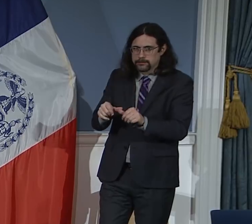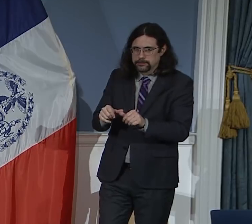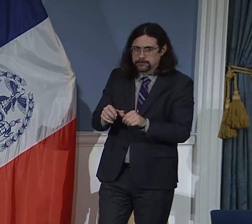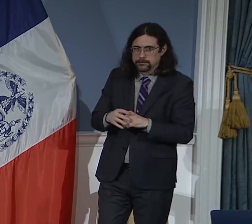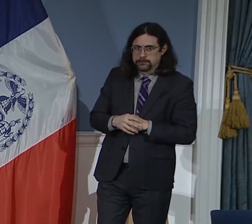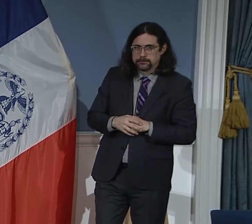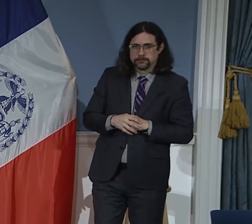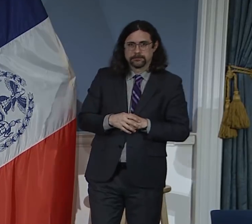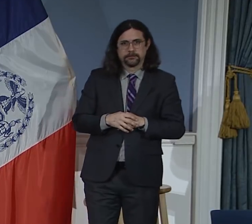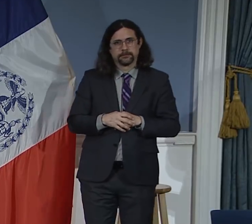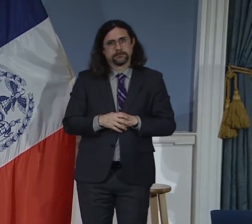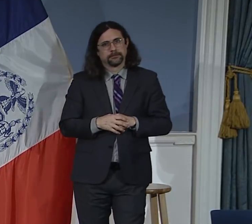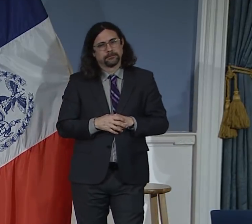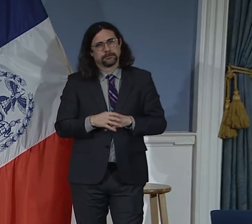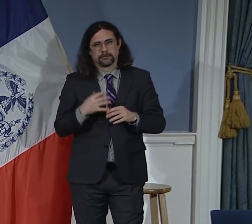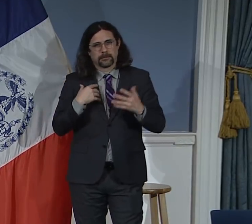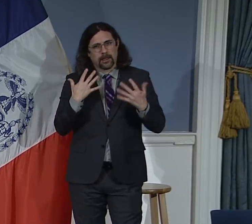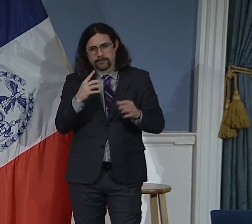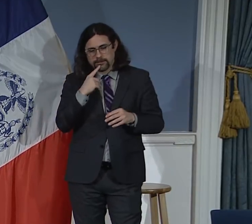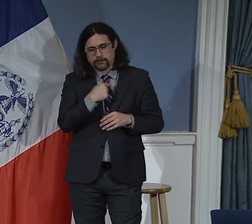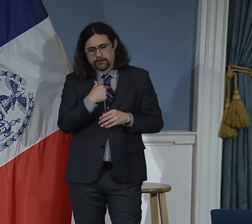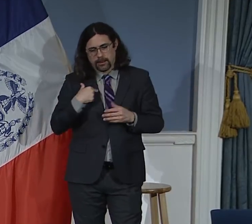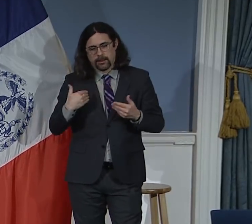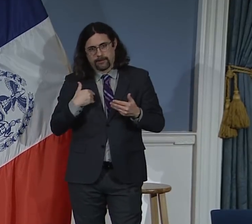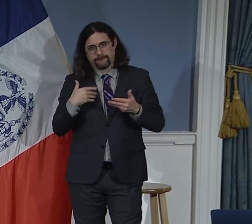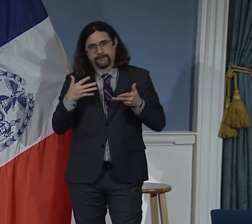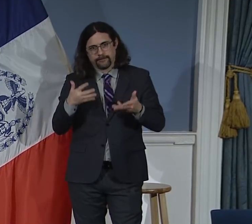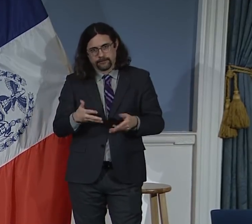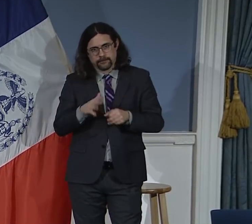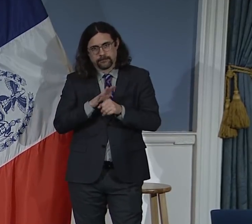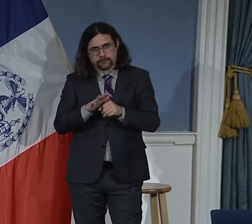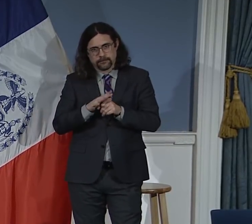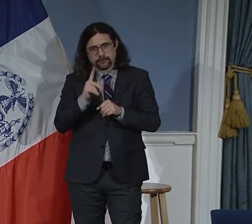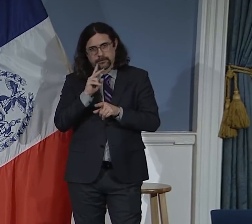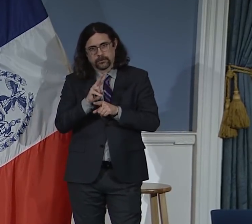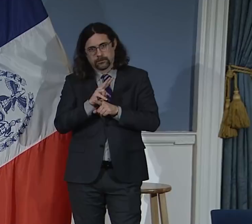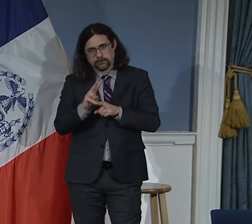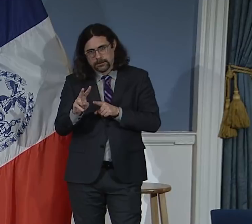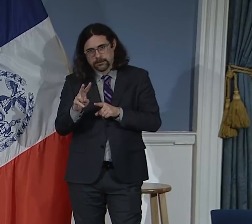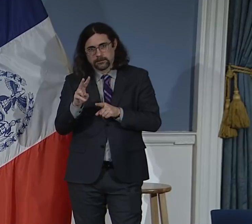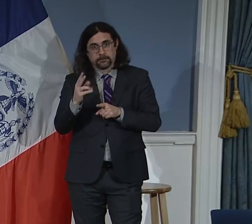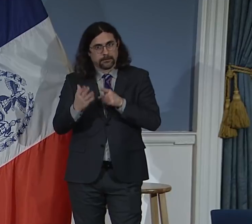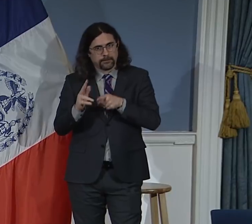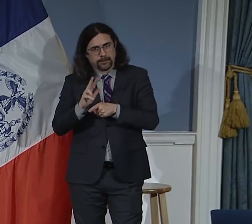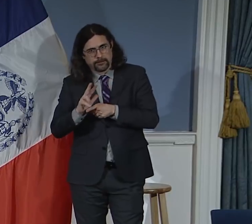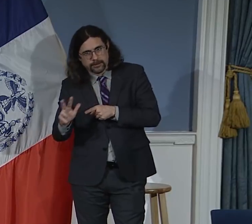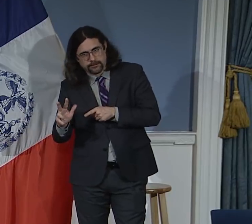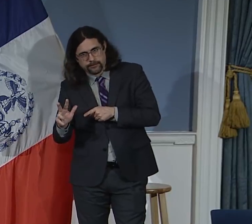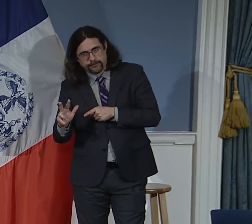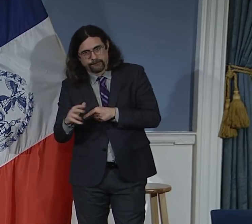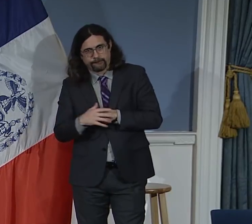MTAT, ITHNKI I'VE SAID THIS NUMEROUS TIMES. WE NEED TO BE, I'VE SAID, TWO WEEKS IS THE GOOD, WORKING RULE.